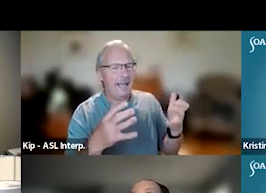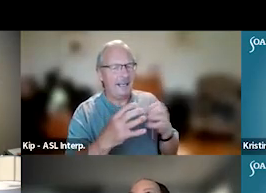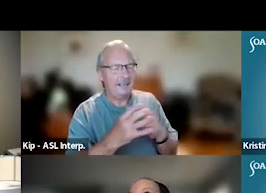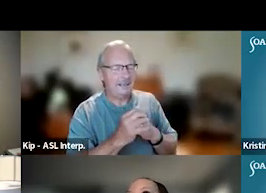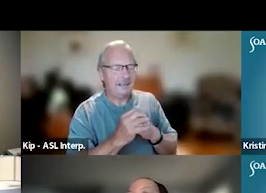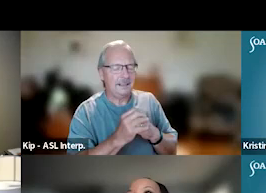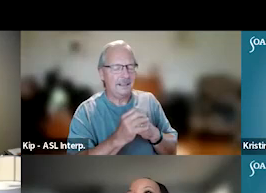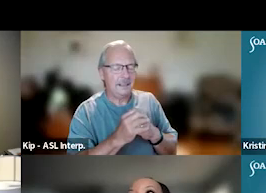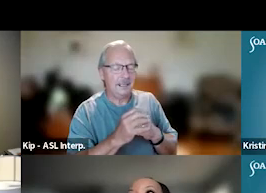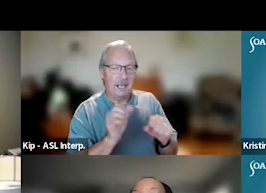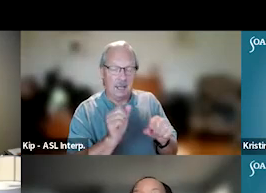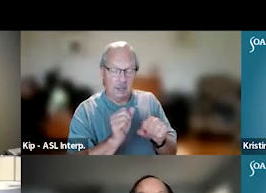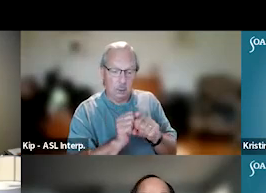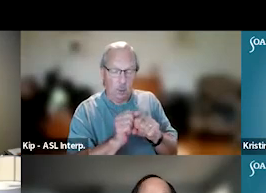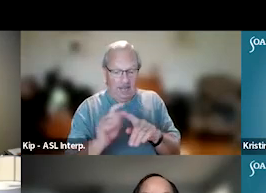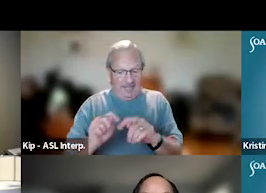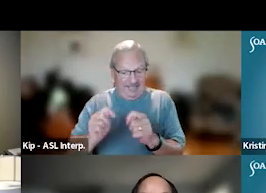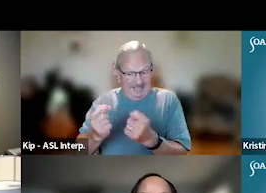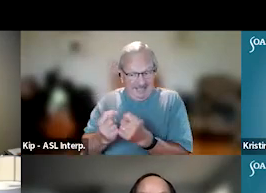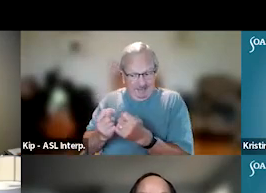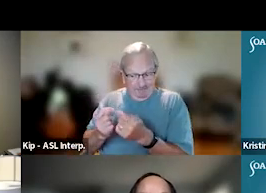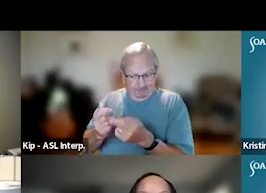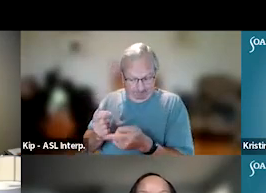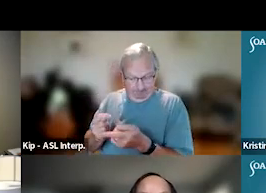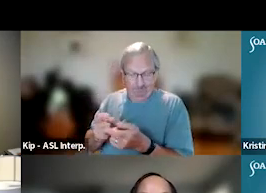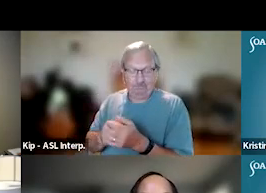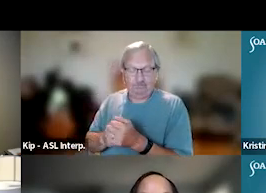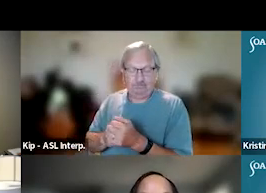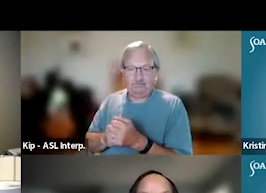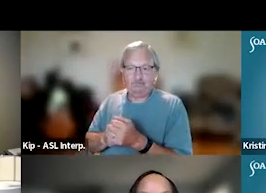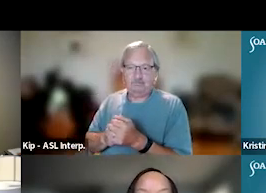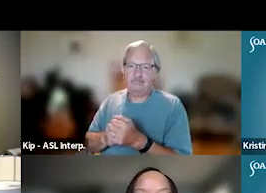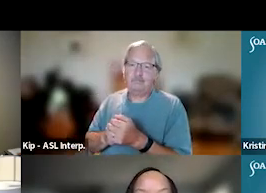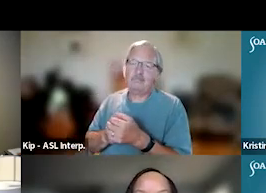Our team loves this program.